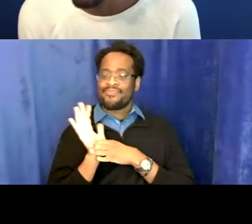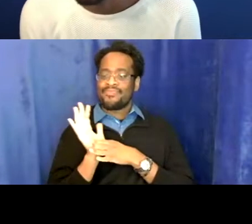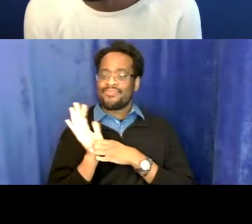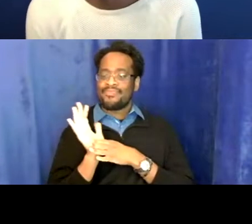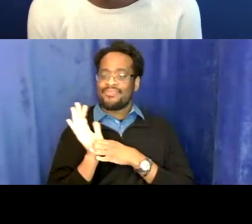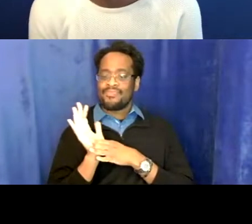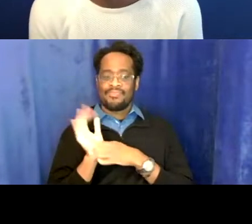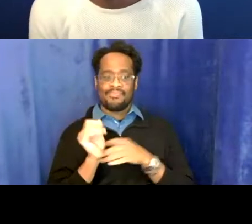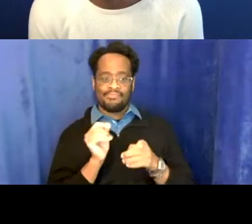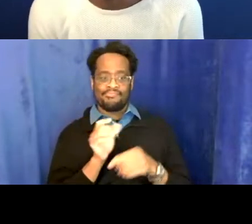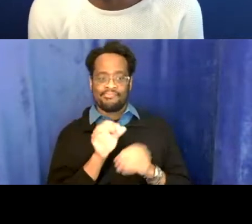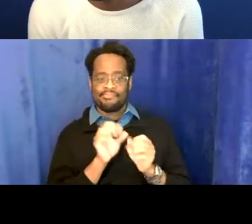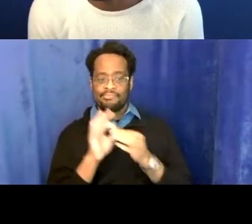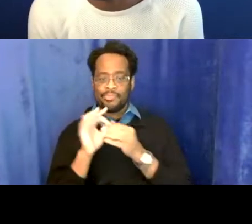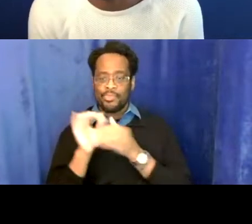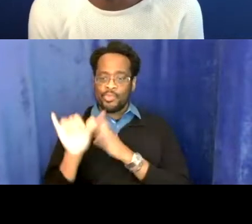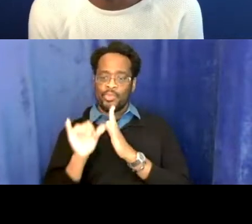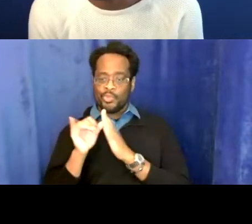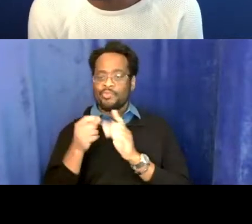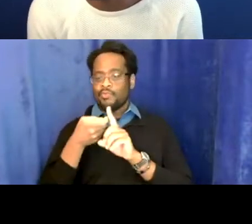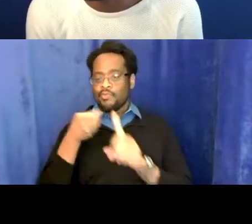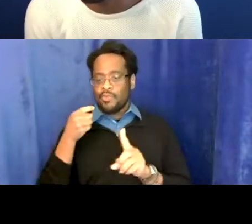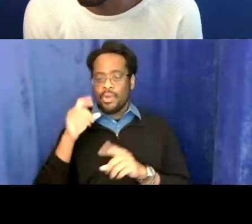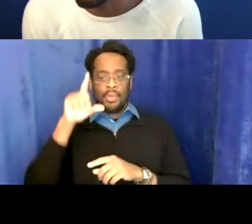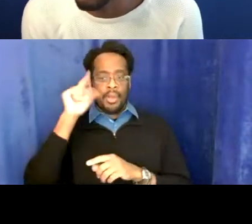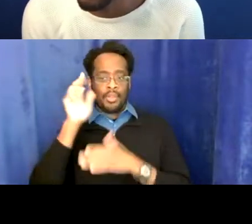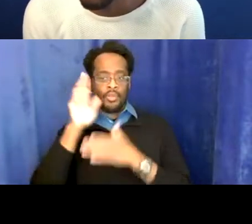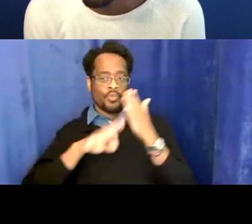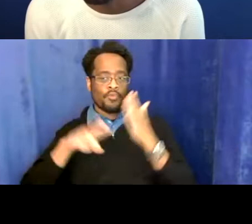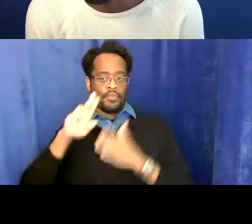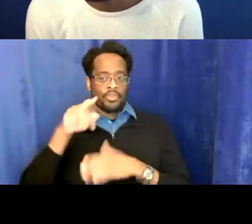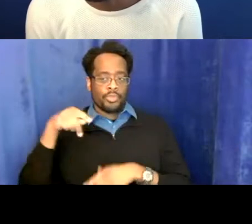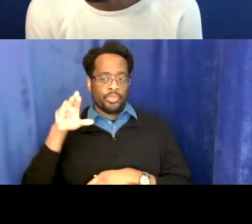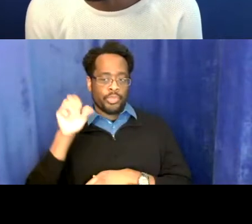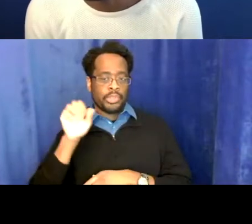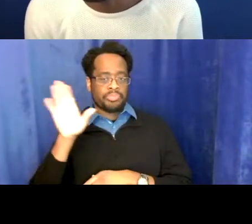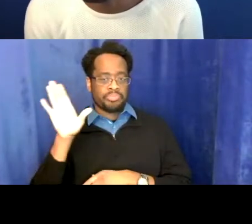And we also created a film with this, a corpus of film, from Gallaudet University